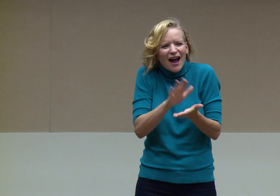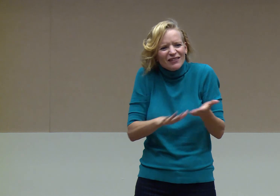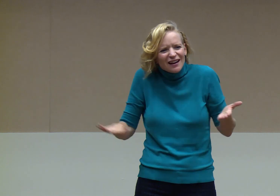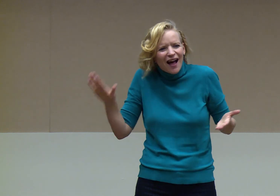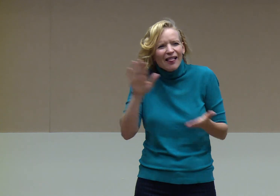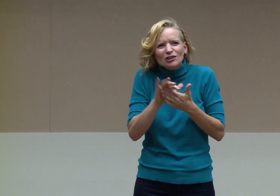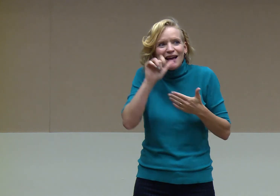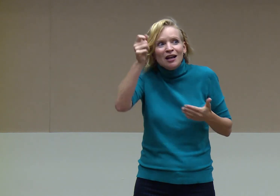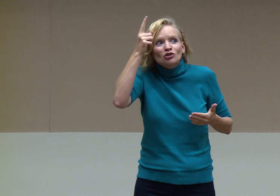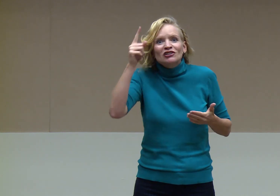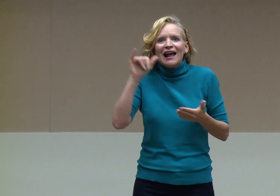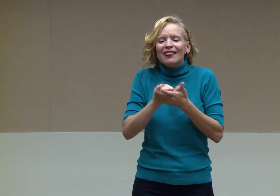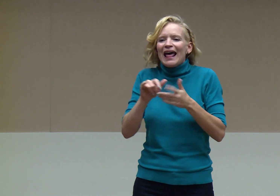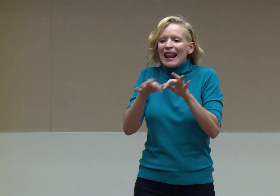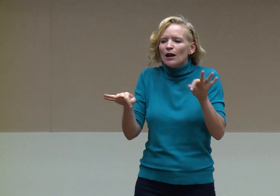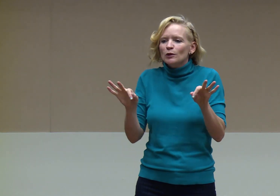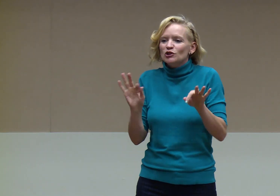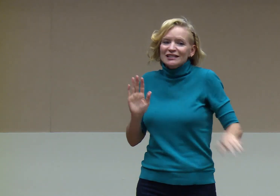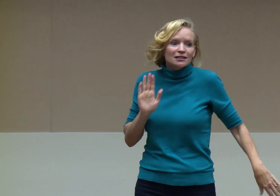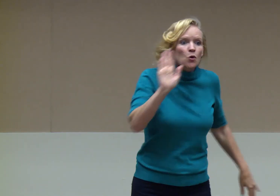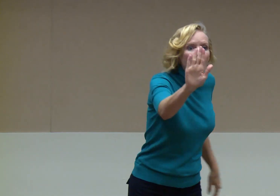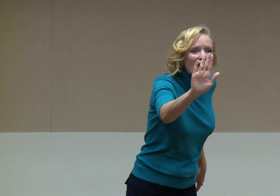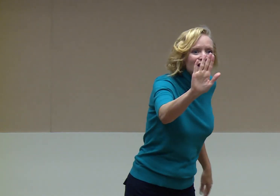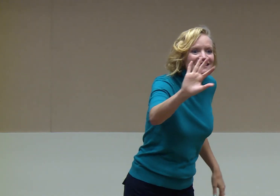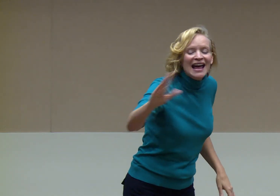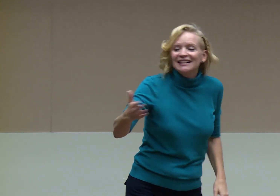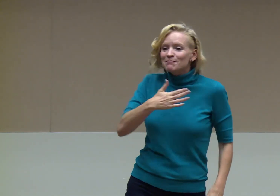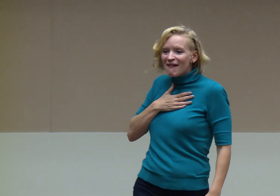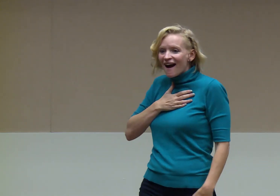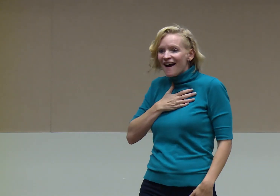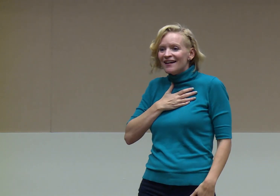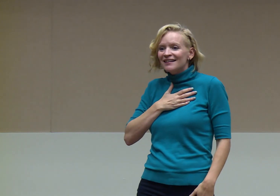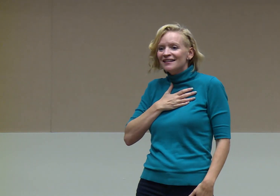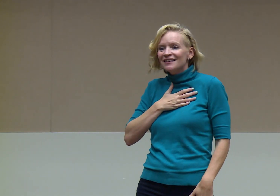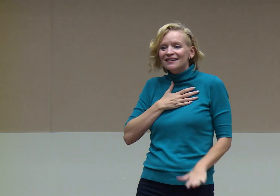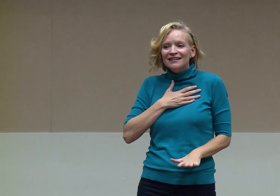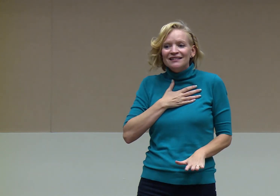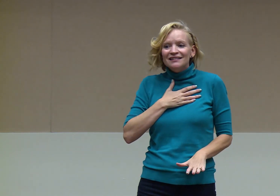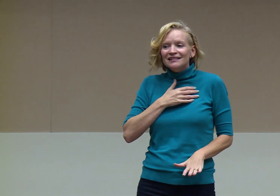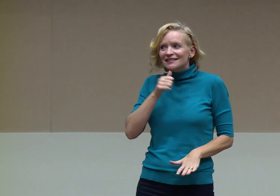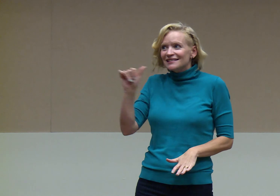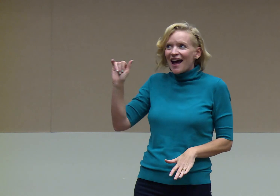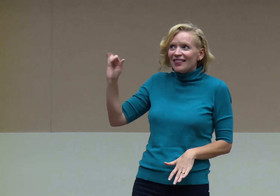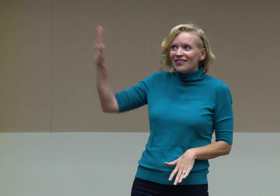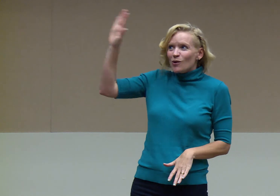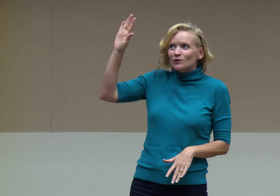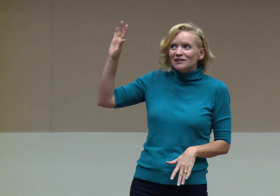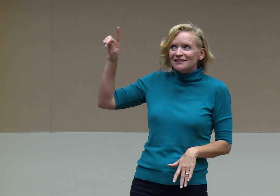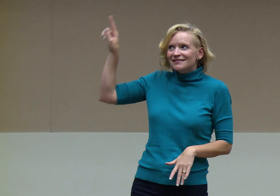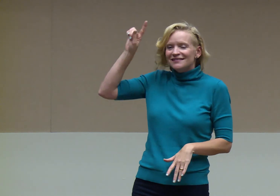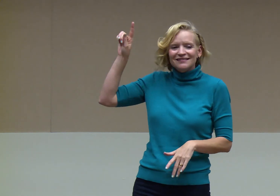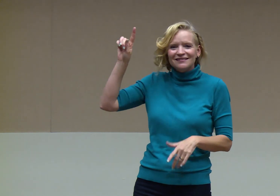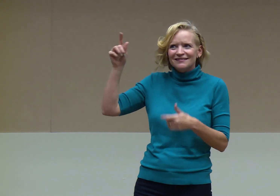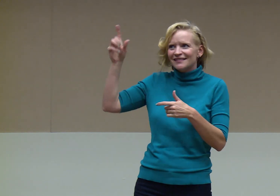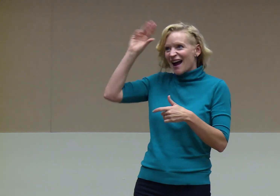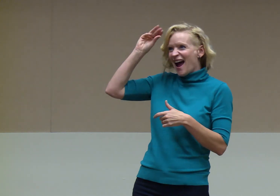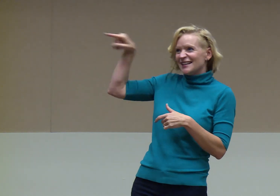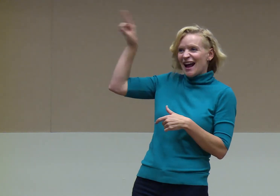when I was growing up, of course. Even when I got to college, I didn't completely understand that language is yours, language is mine.